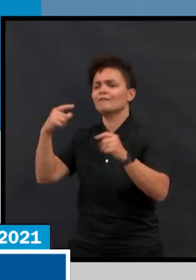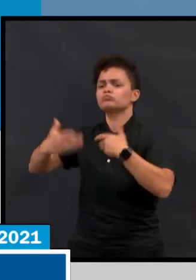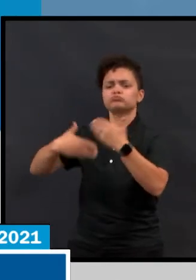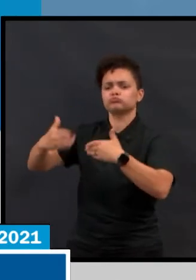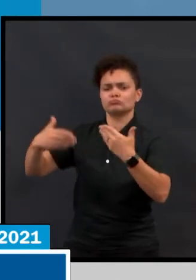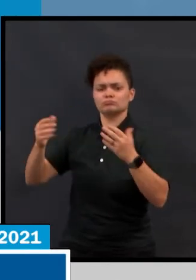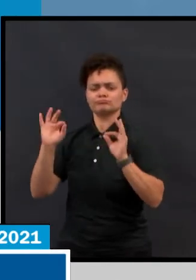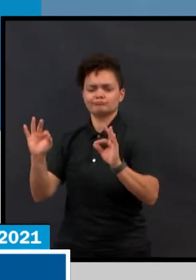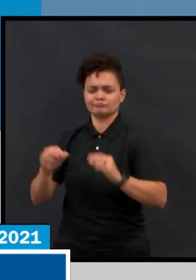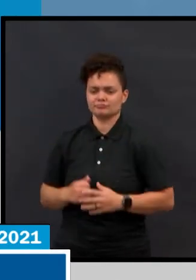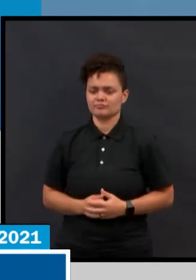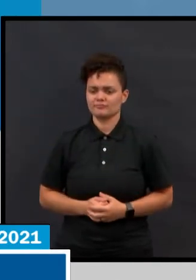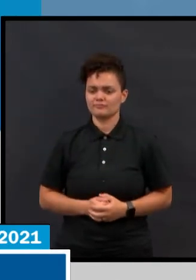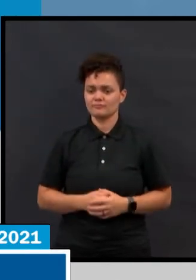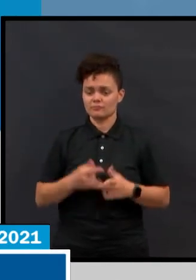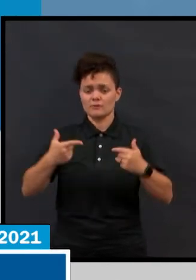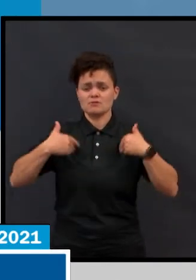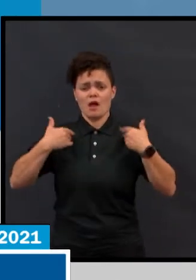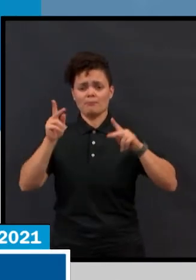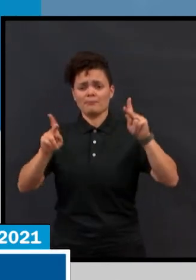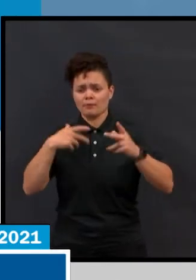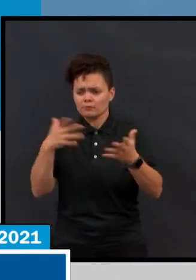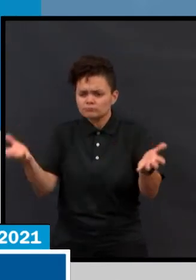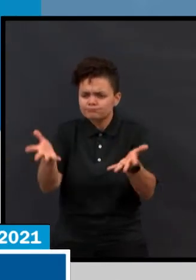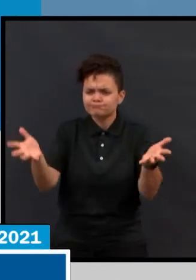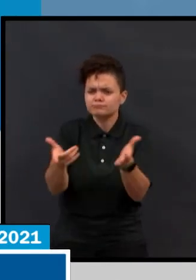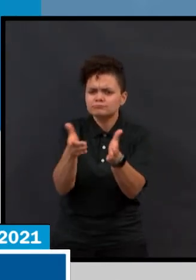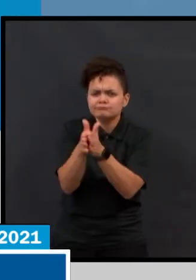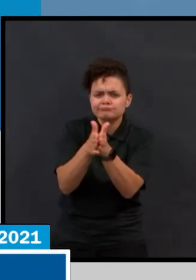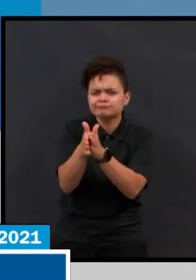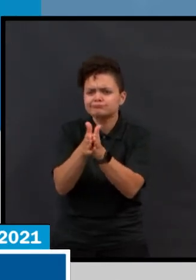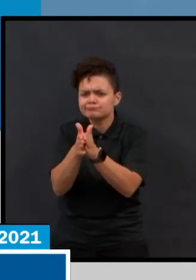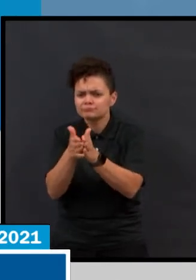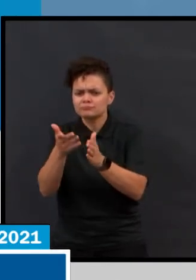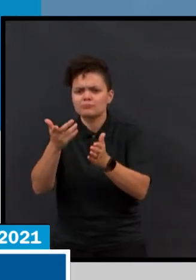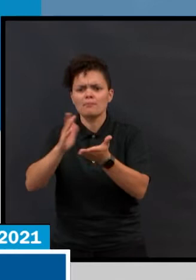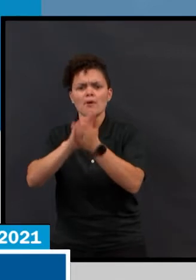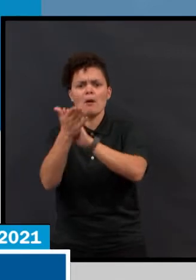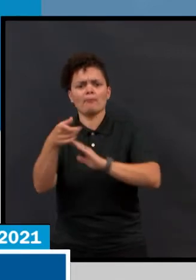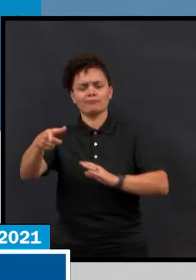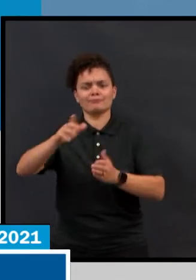they're looking for in the community and we have young people who are 21 years and older who want